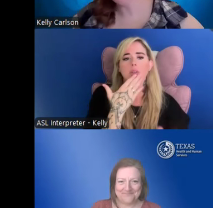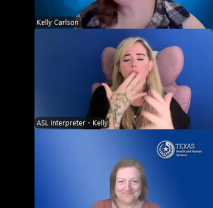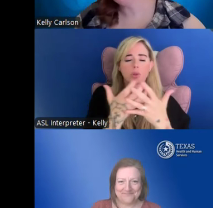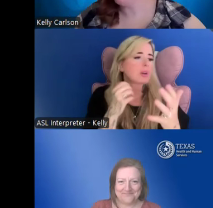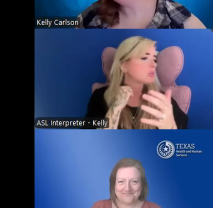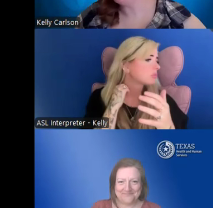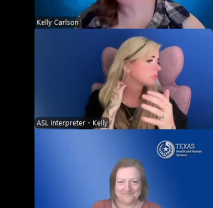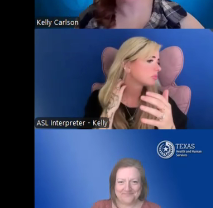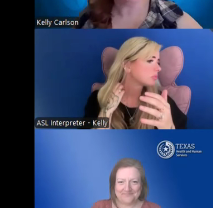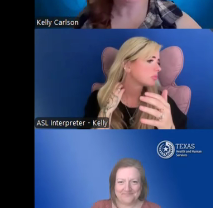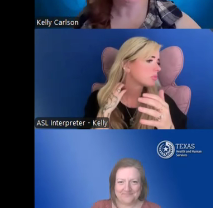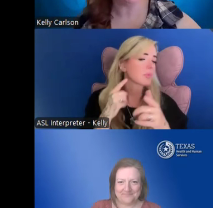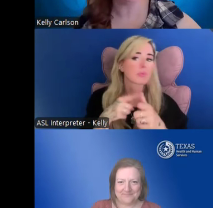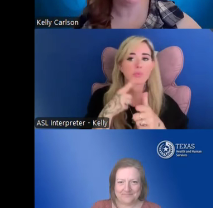Awesome, thank you so much.